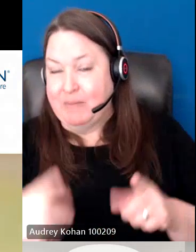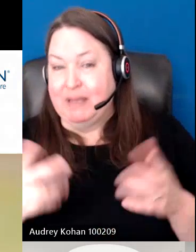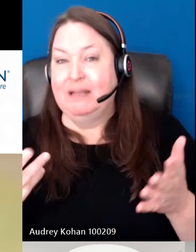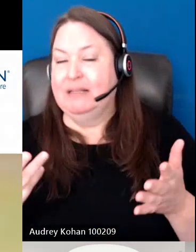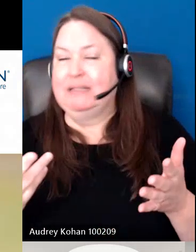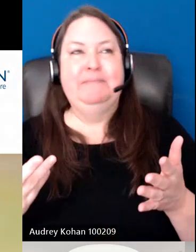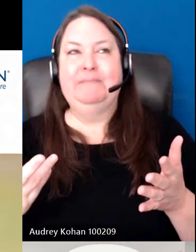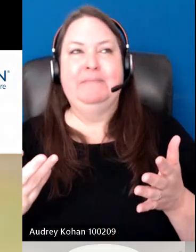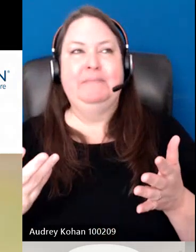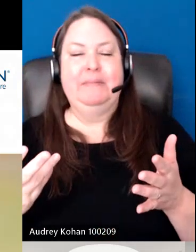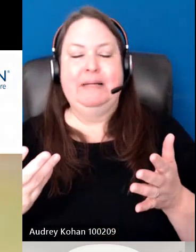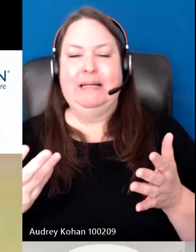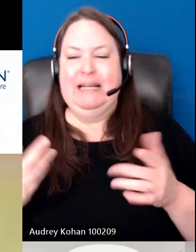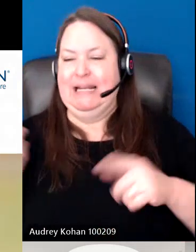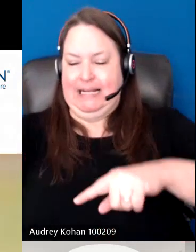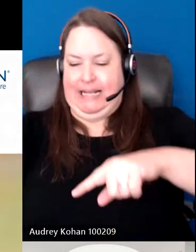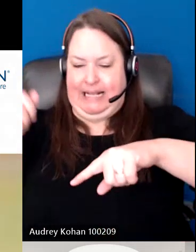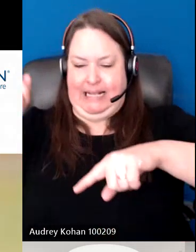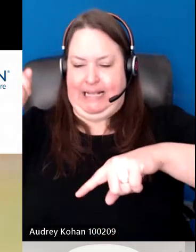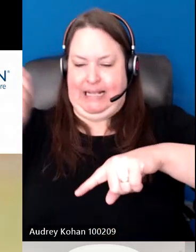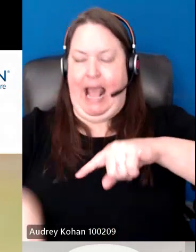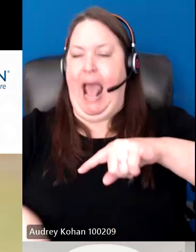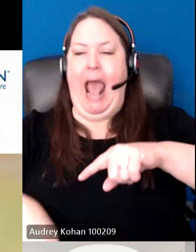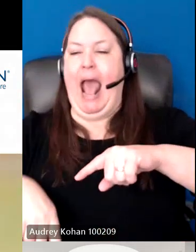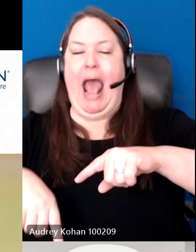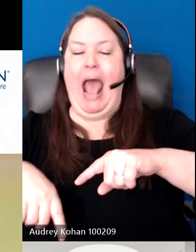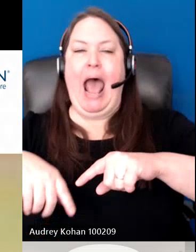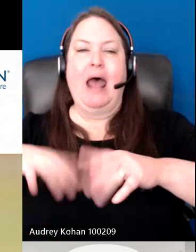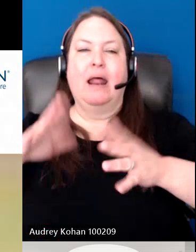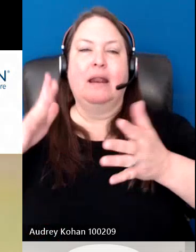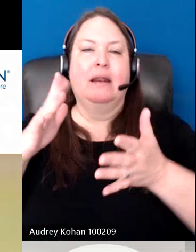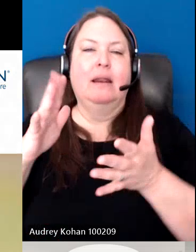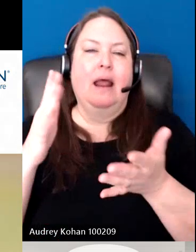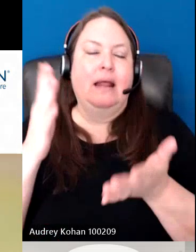be undone through the Congressional review act process where you know Congress can just